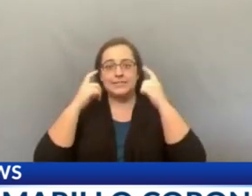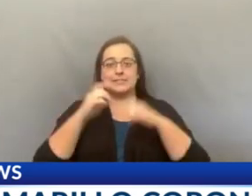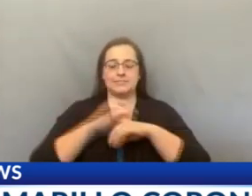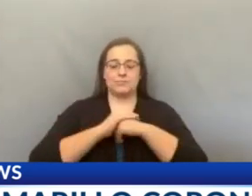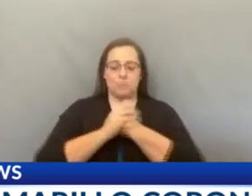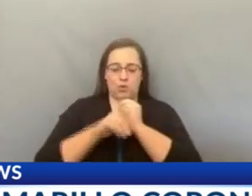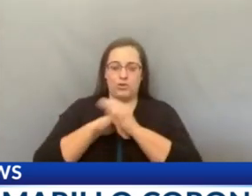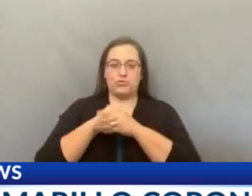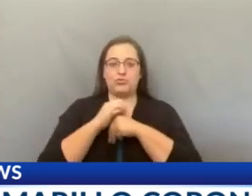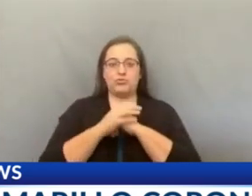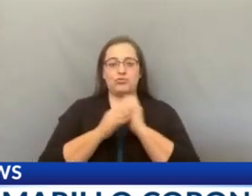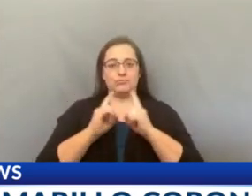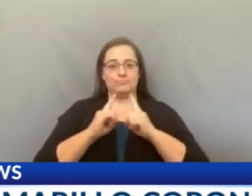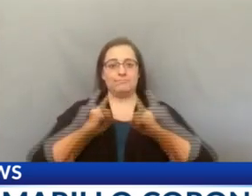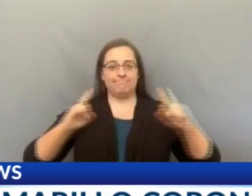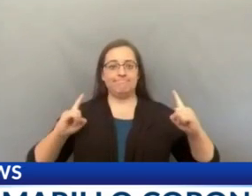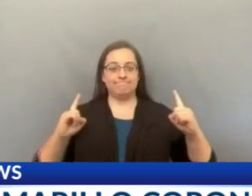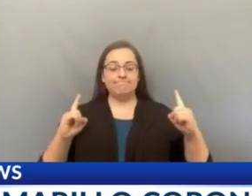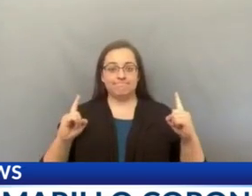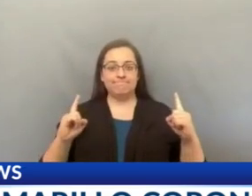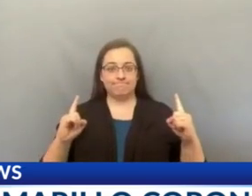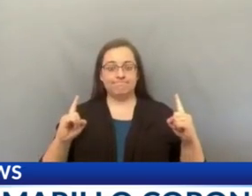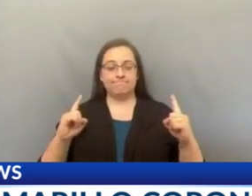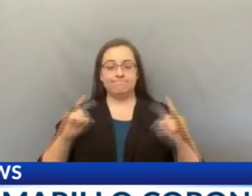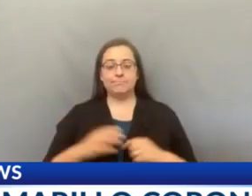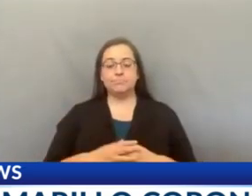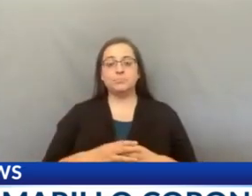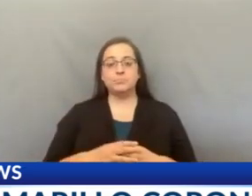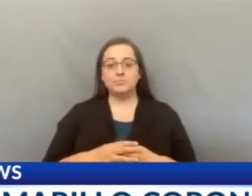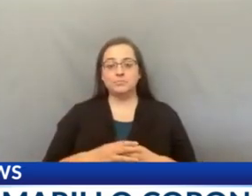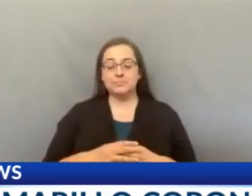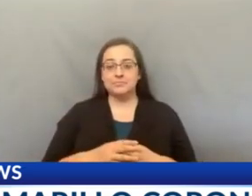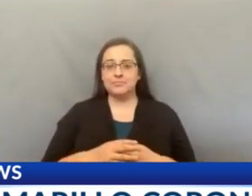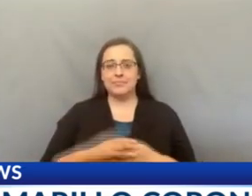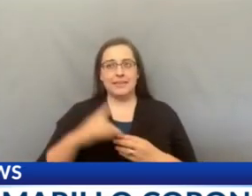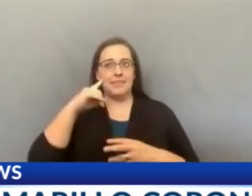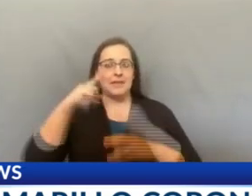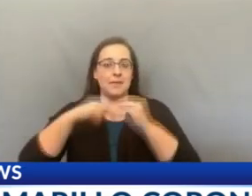CITY SAFE COMES RIGHT DOWN TO YOU AND I AND THE CHOICES WE MAKE AS INDIVIDUALS.